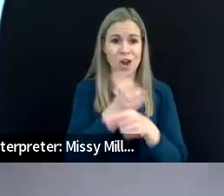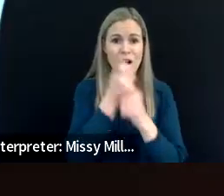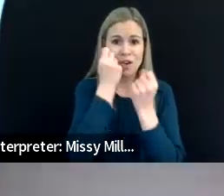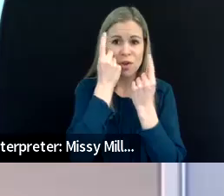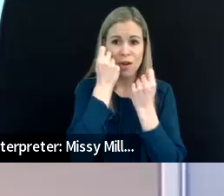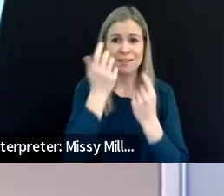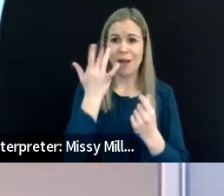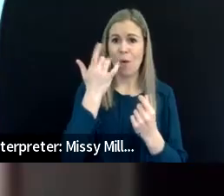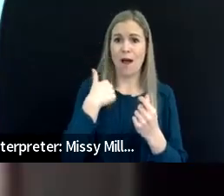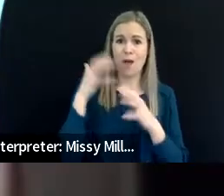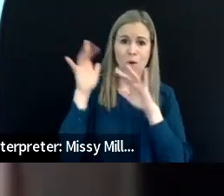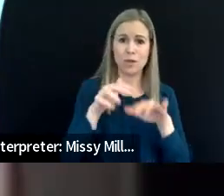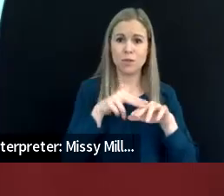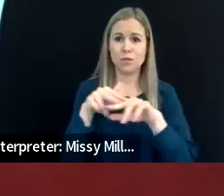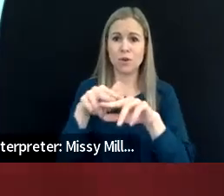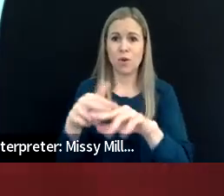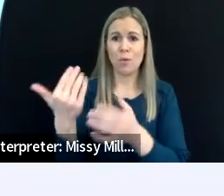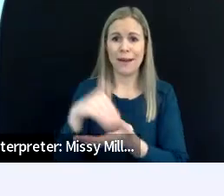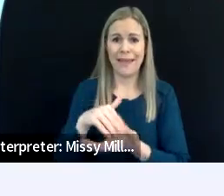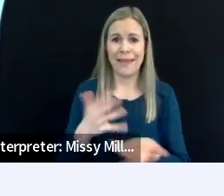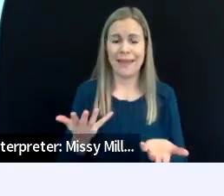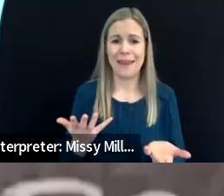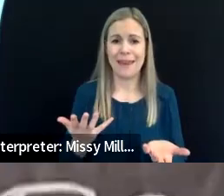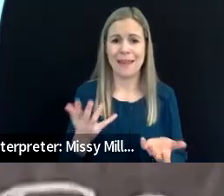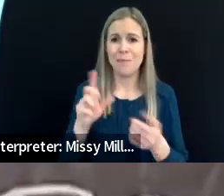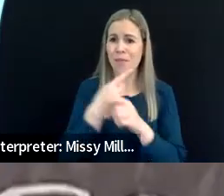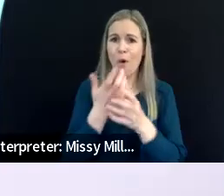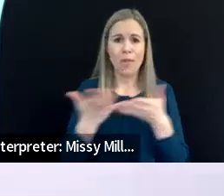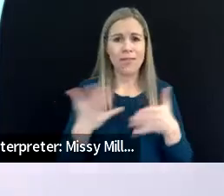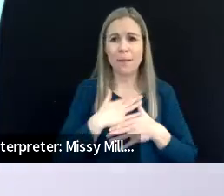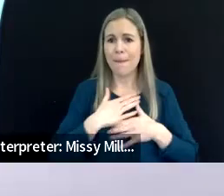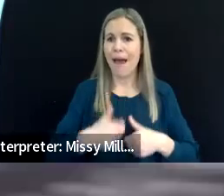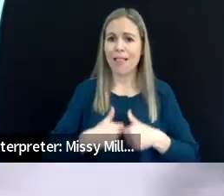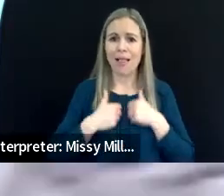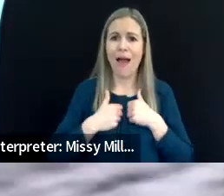I've been through unless it, you really understood the feeling I had for snowboarding.